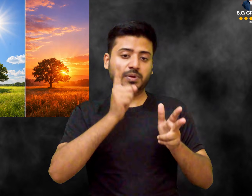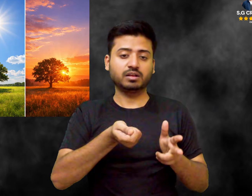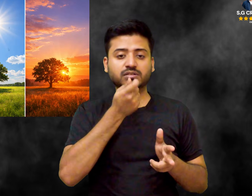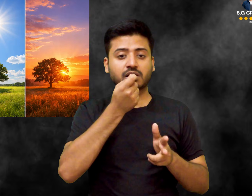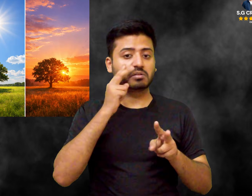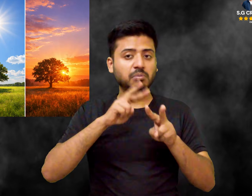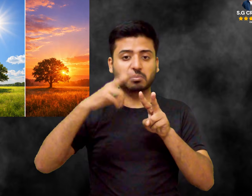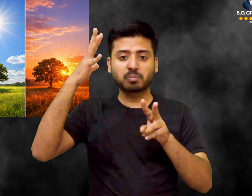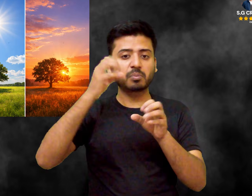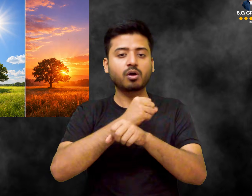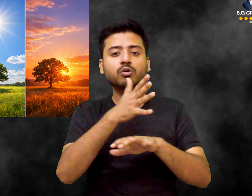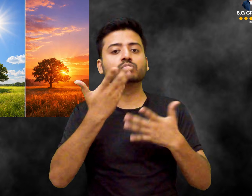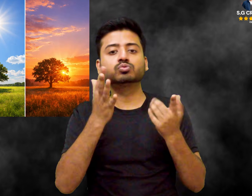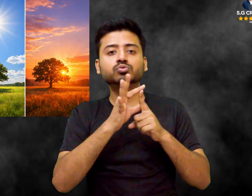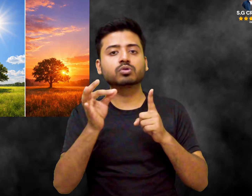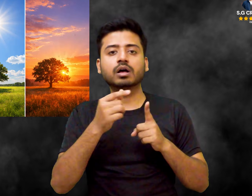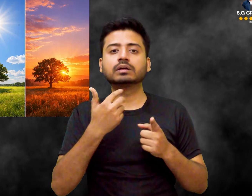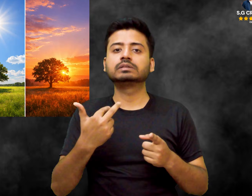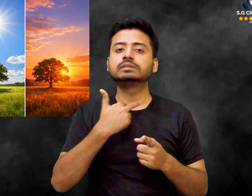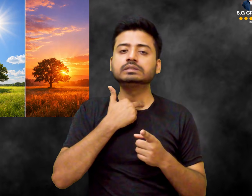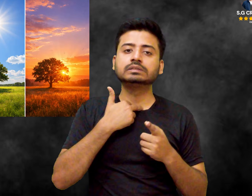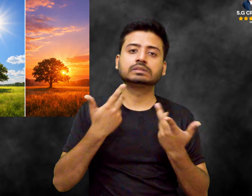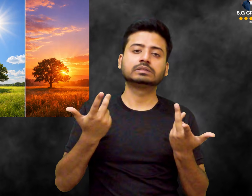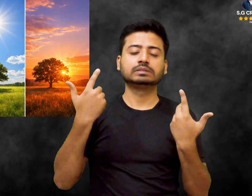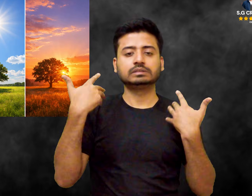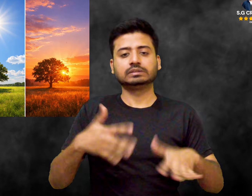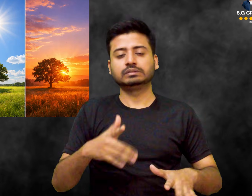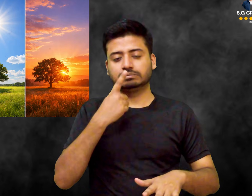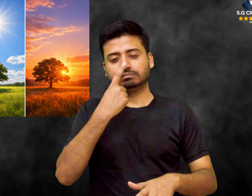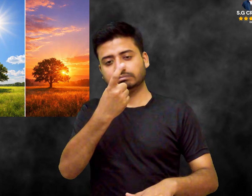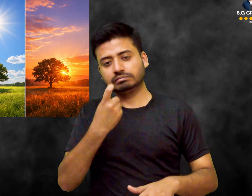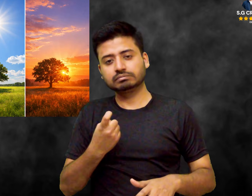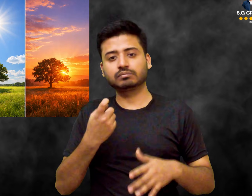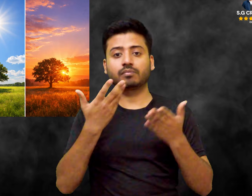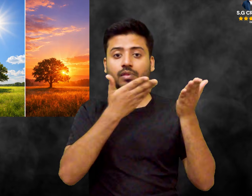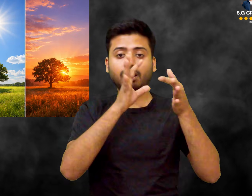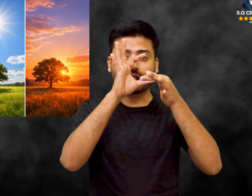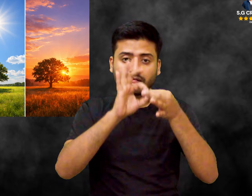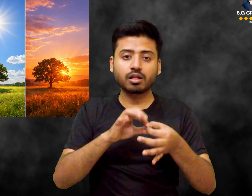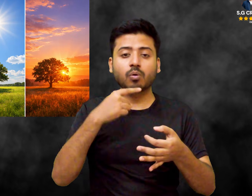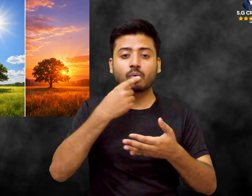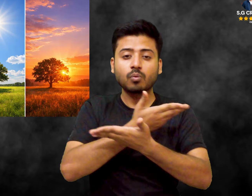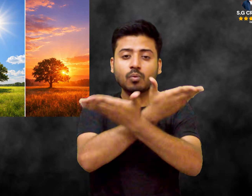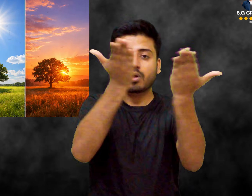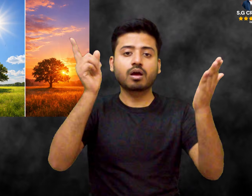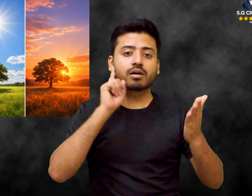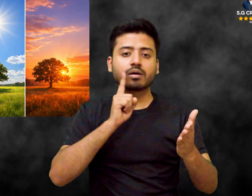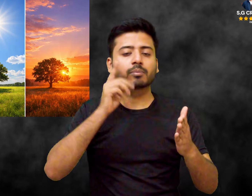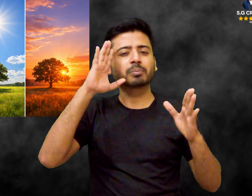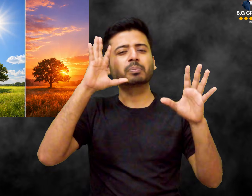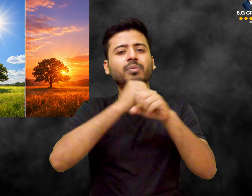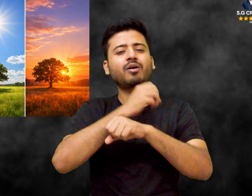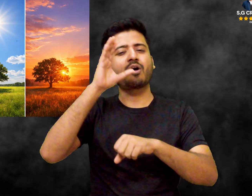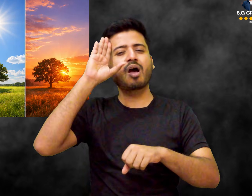mood. When is the best time? Morning, 7:30 a.m. to 9:00 a.m. Recommended by some for being gentle on